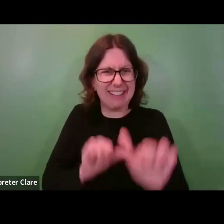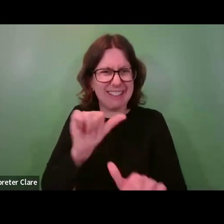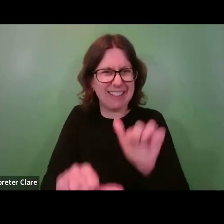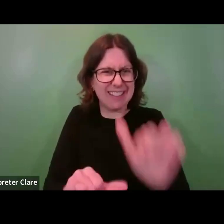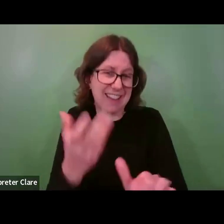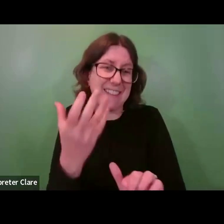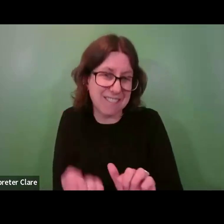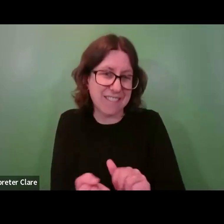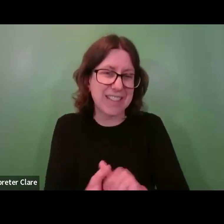I think there's